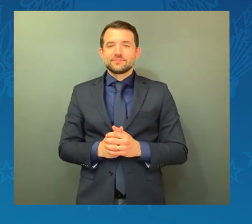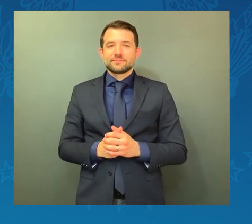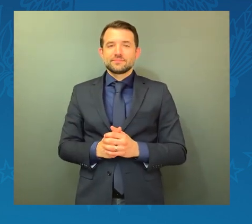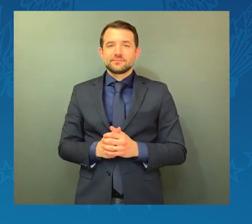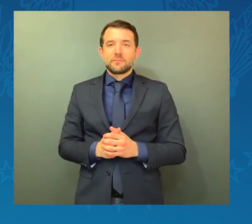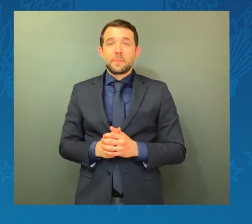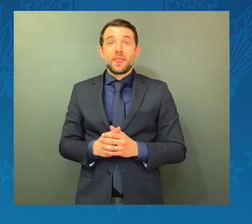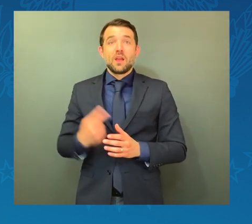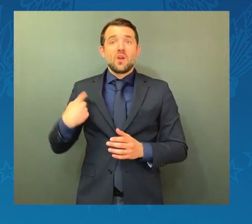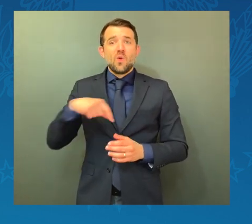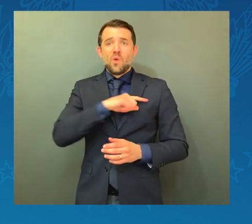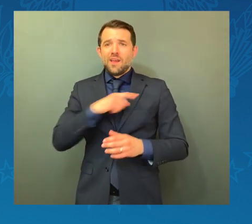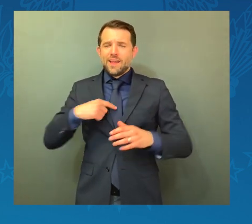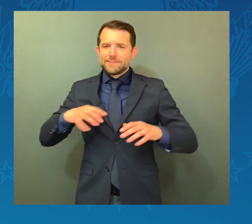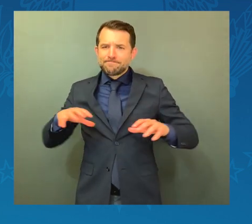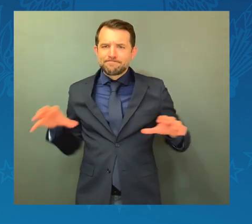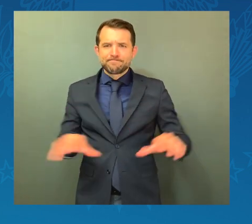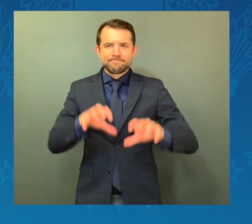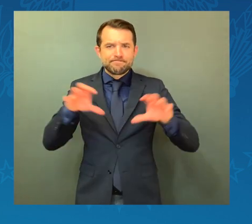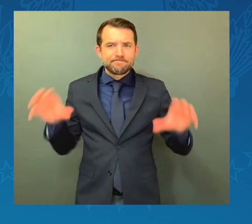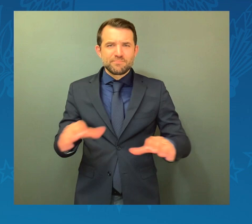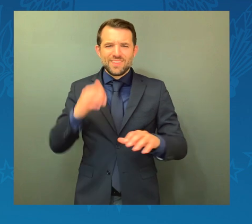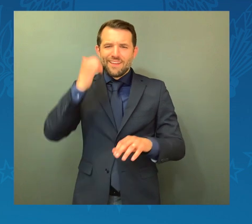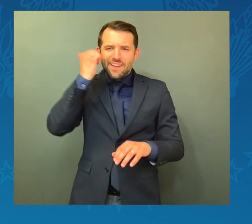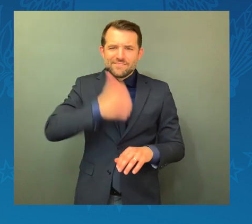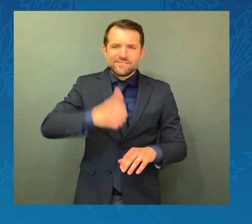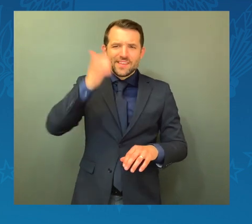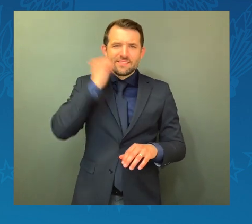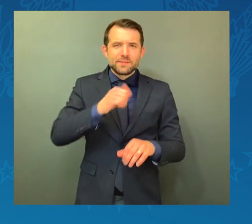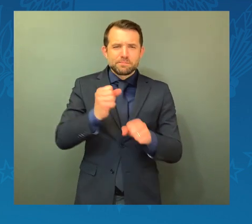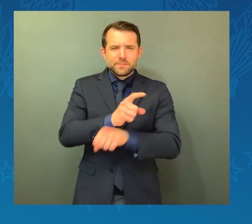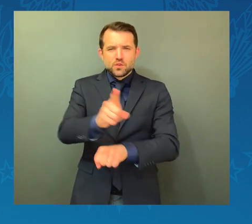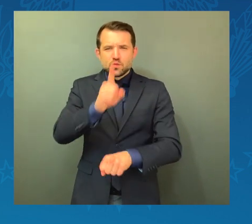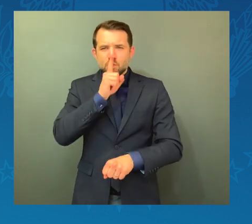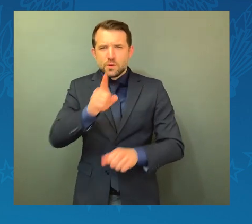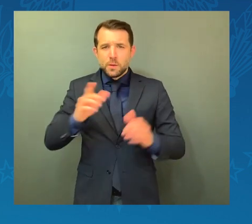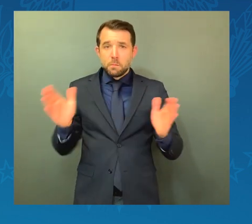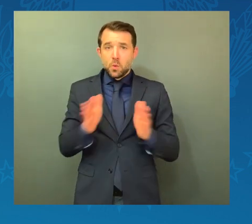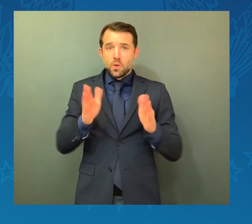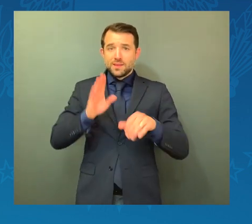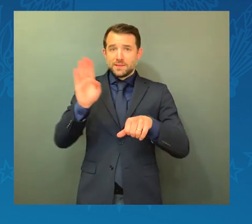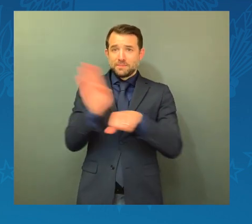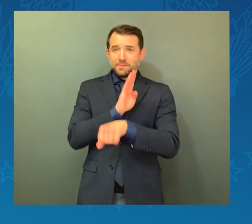to ensure that small businesses have access to capital and the banking services they need to thrive.